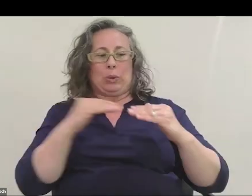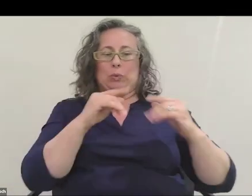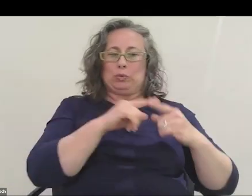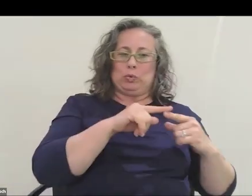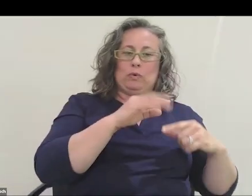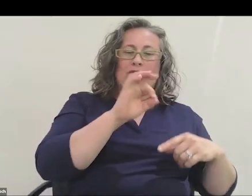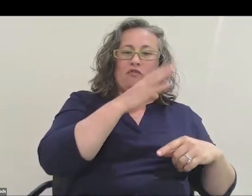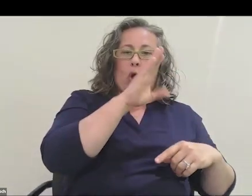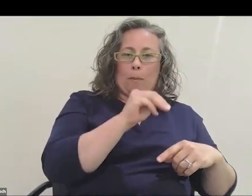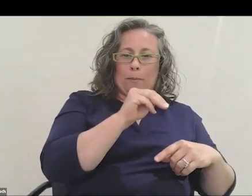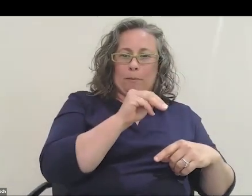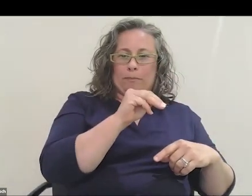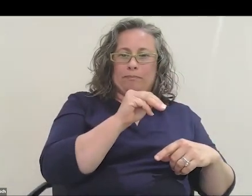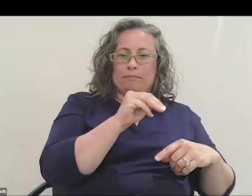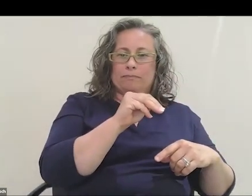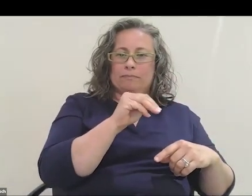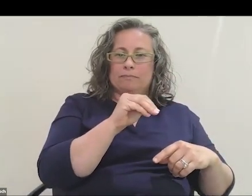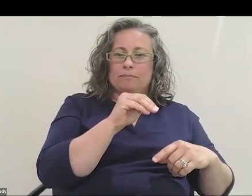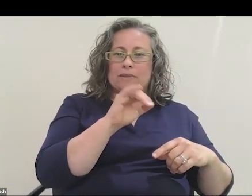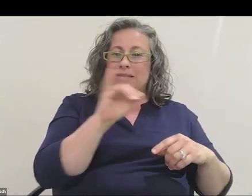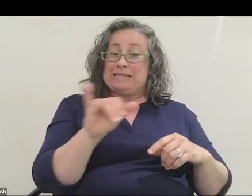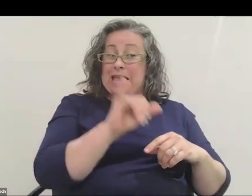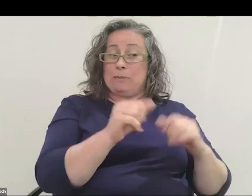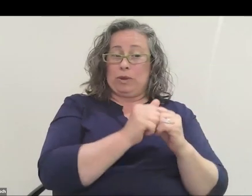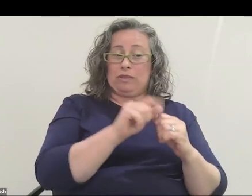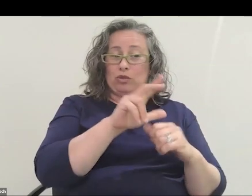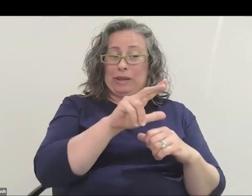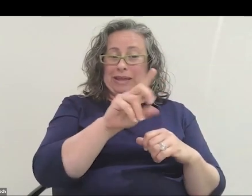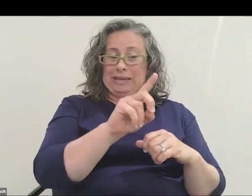Just how in 3D printing, if you have a thicker layer,